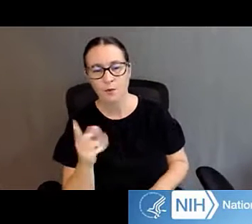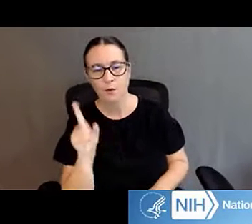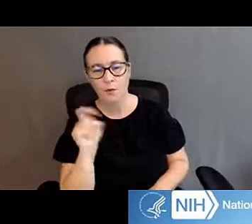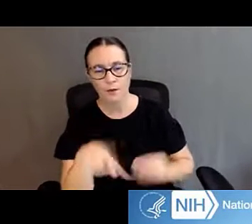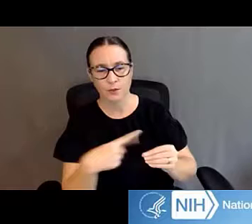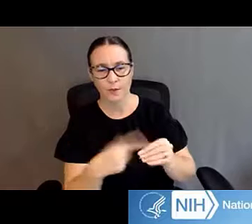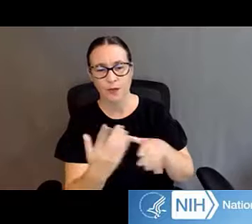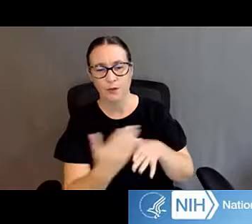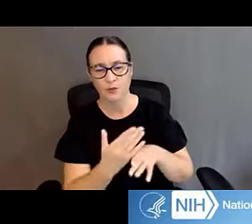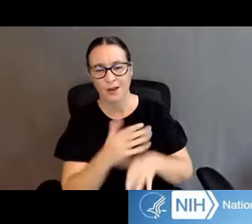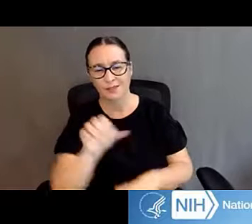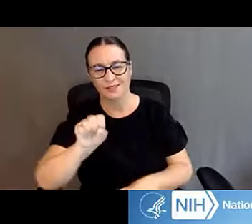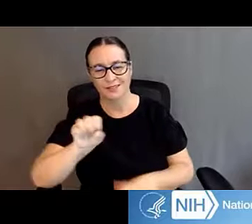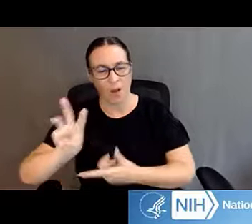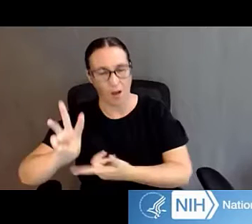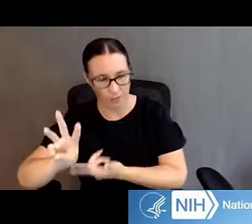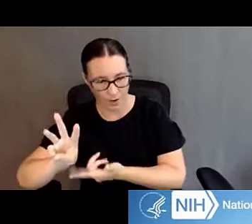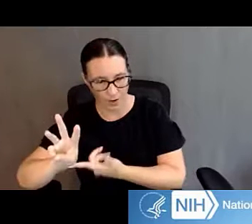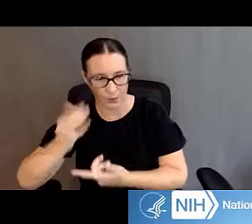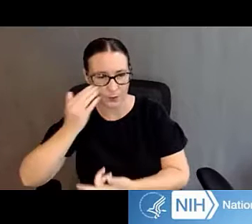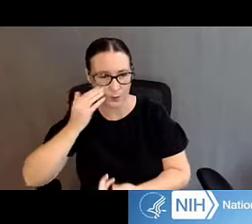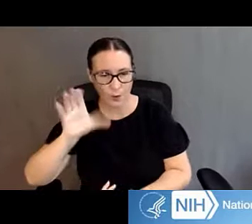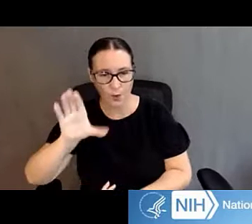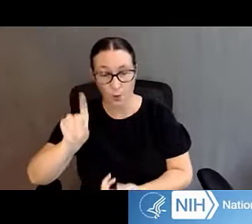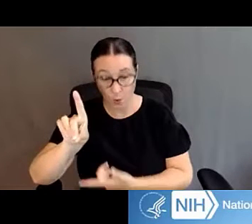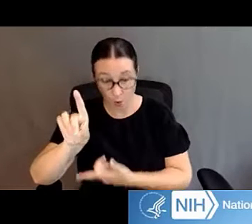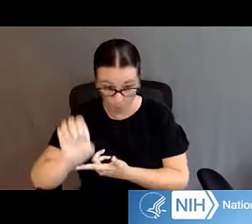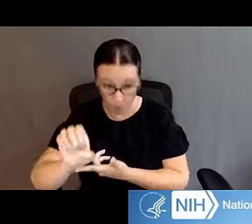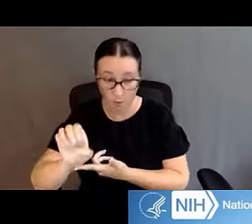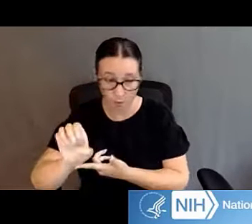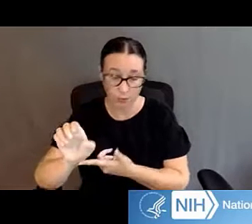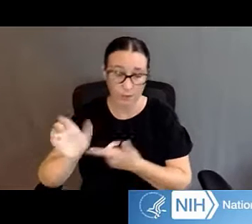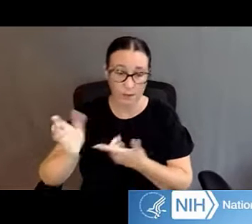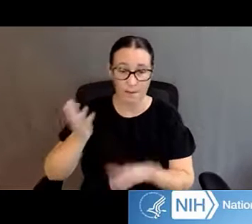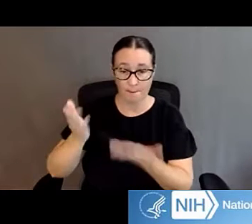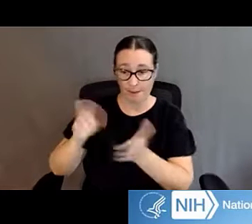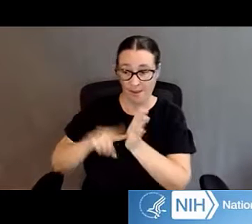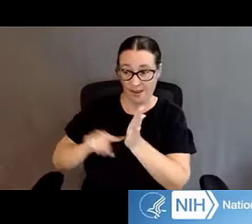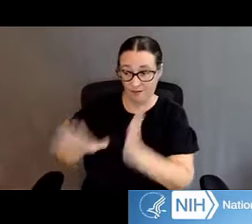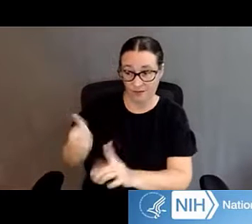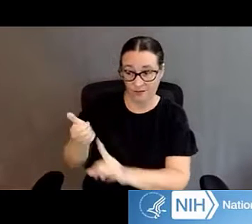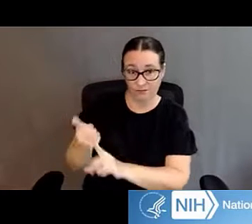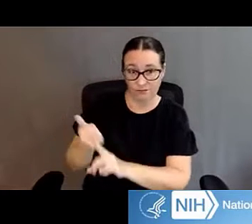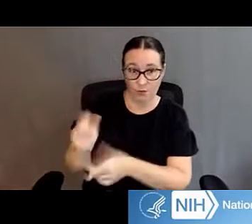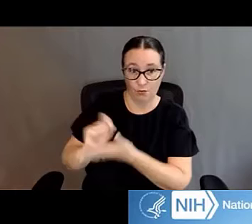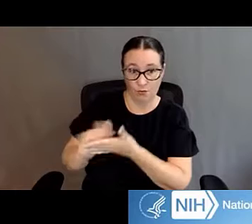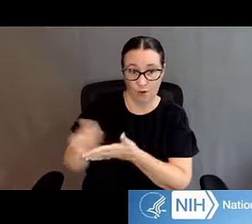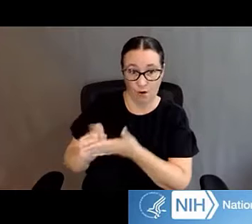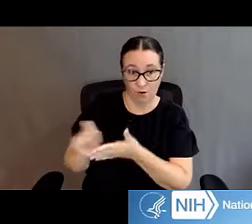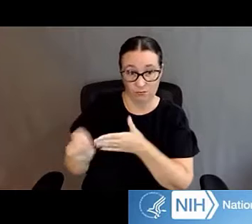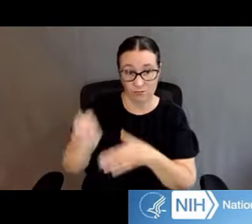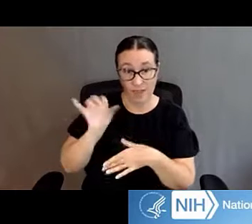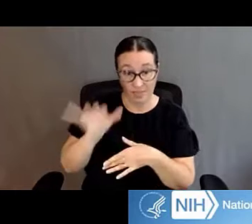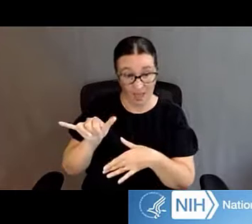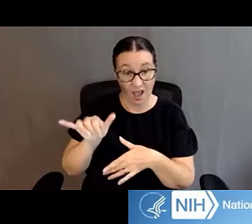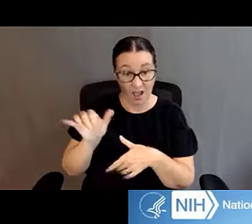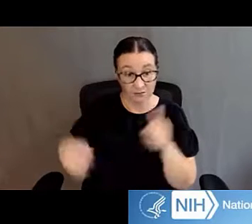particularly code that maybe an investigator wrote themselves. Does that fall under what we expect to be shared?